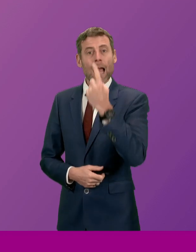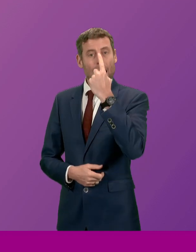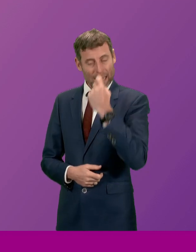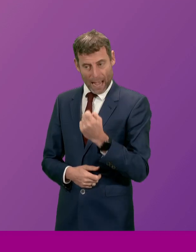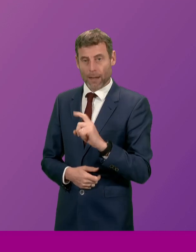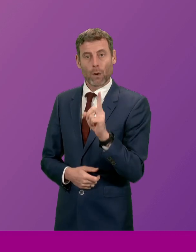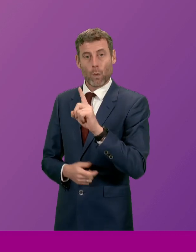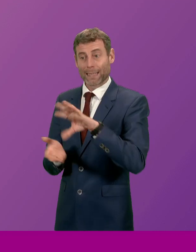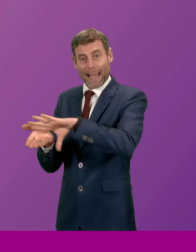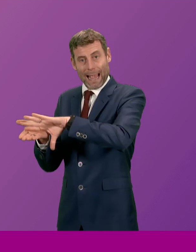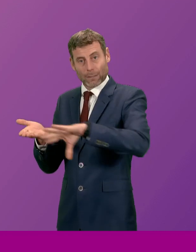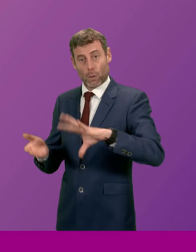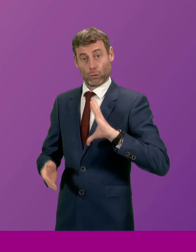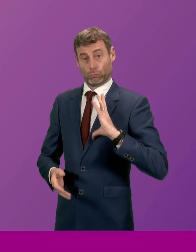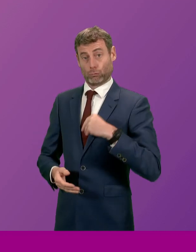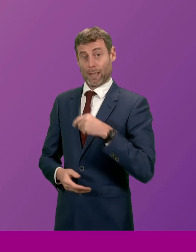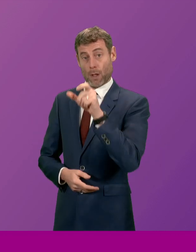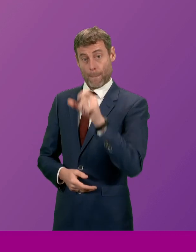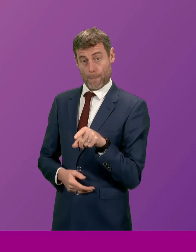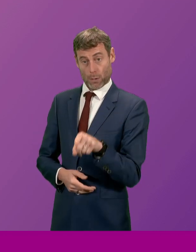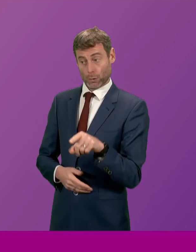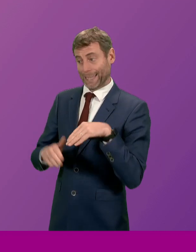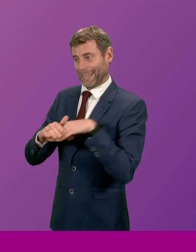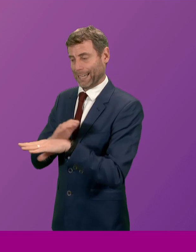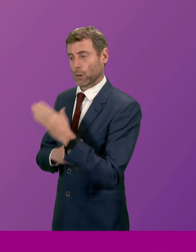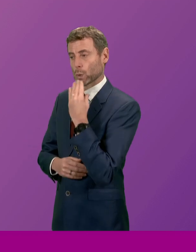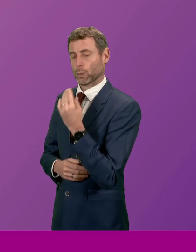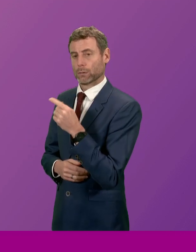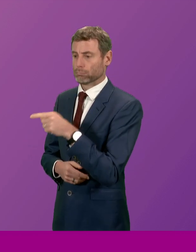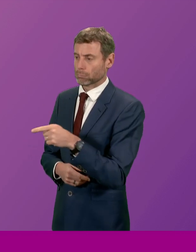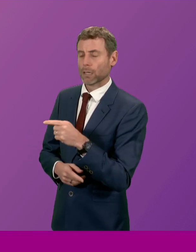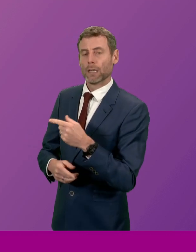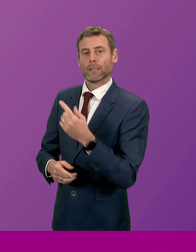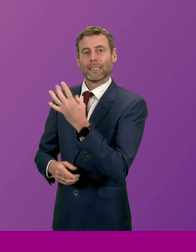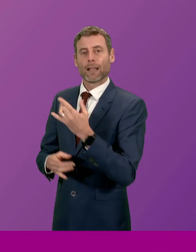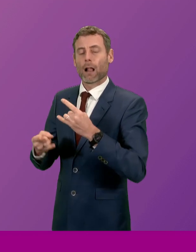from single or separate sex facilities. These kinds of decisions must be made on